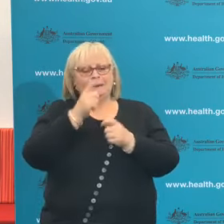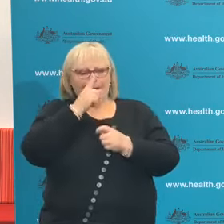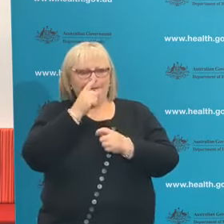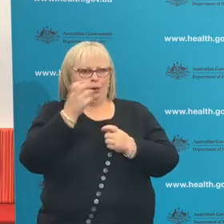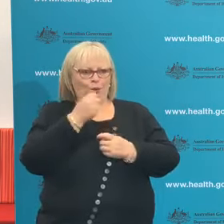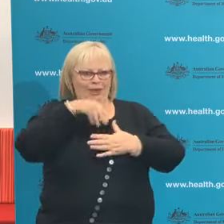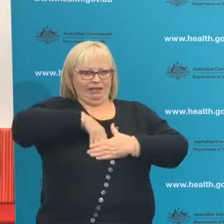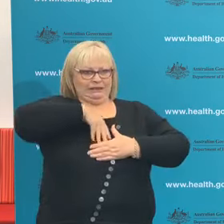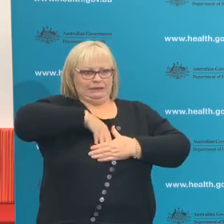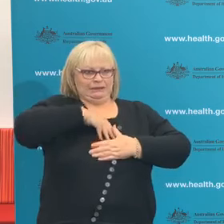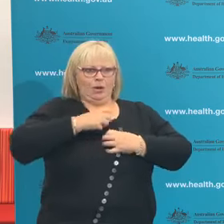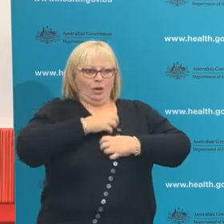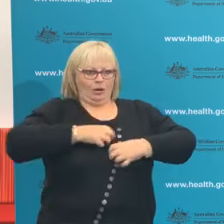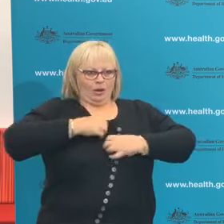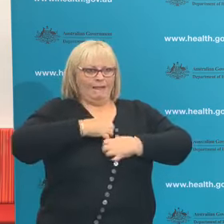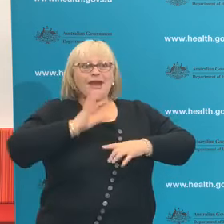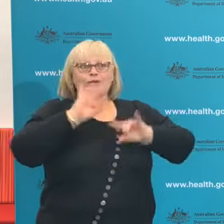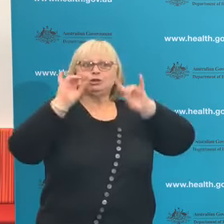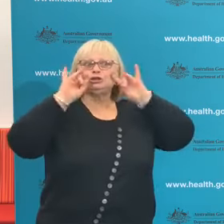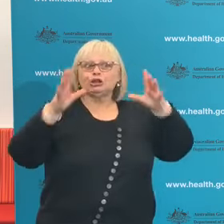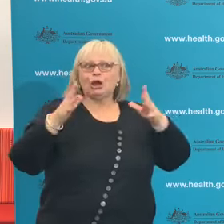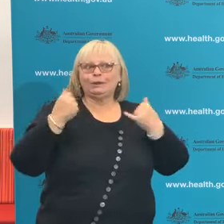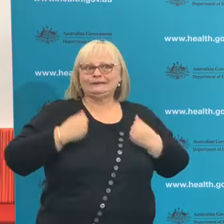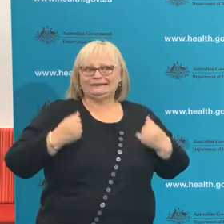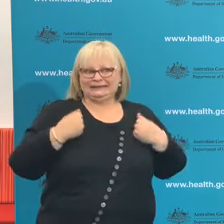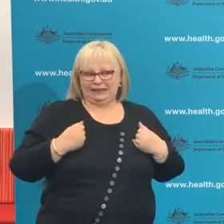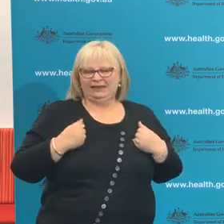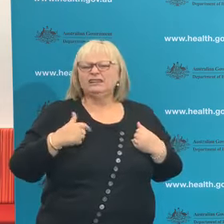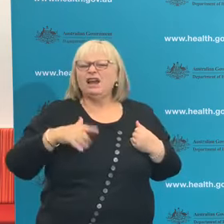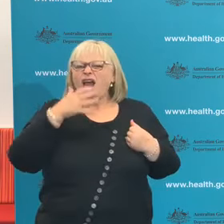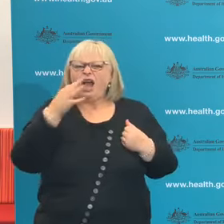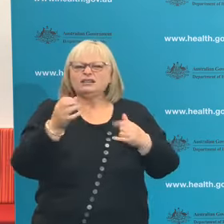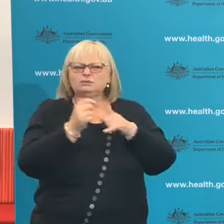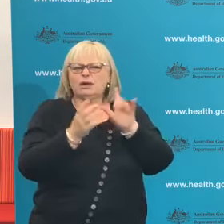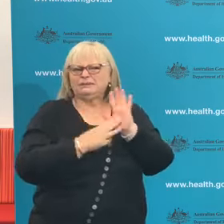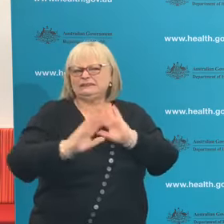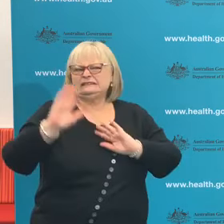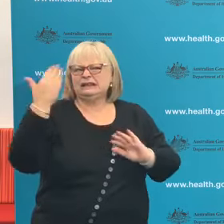when asked about it a few weeks ago the Prime Minister said they wouldn't be doing it broadly because